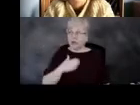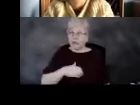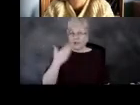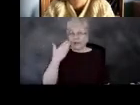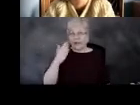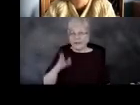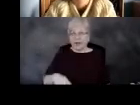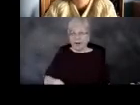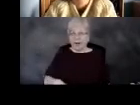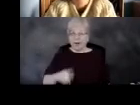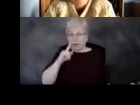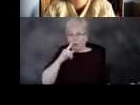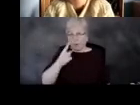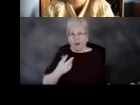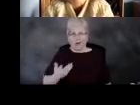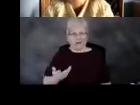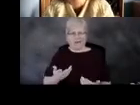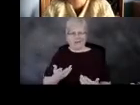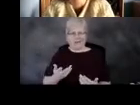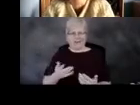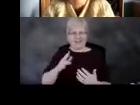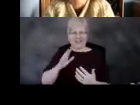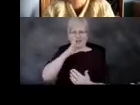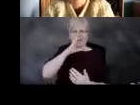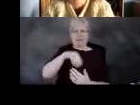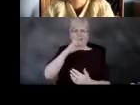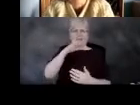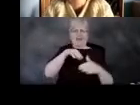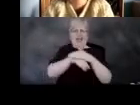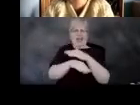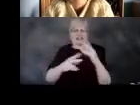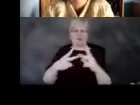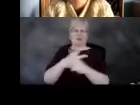because bad 17:28:05 Access is almost worse than no access,